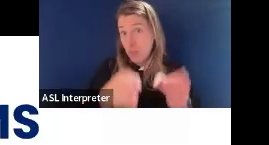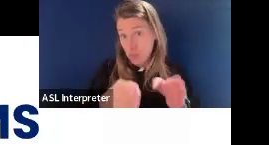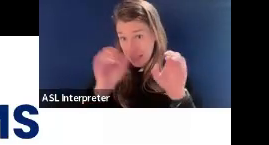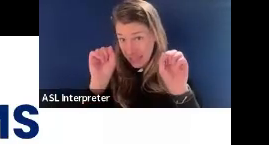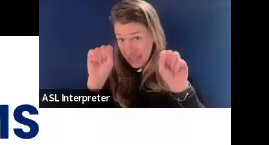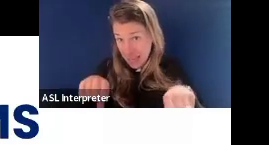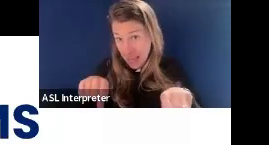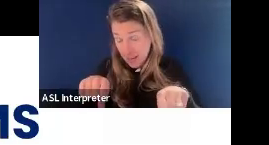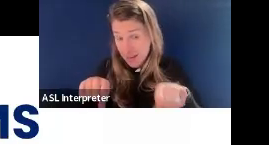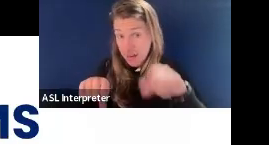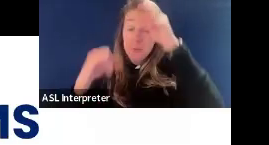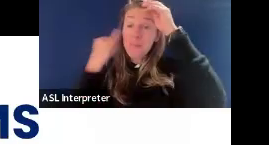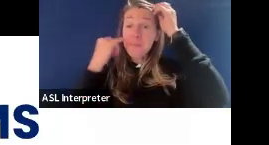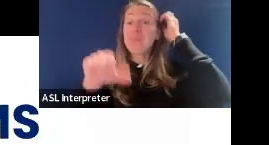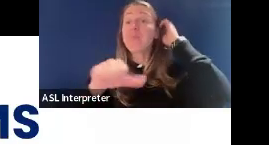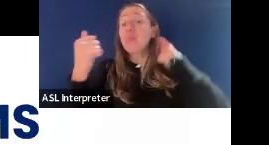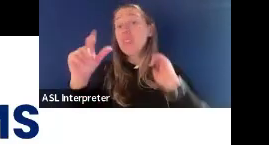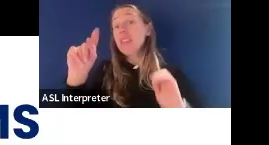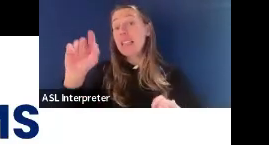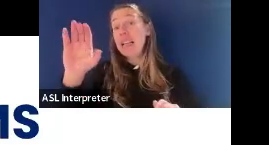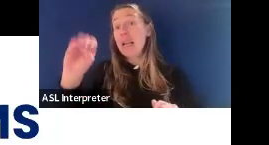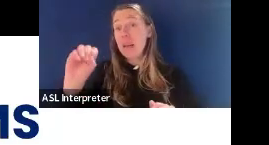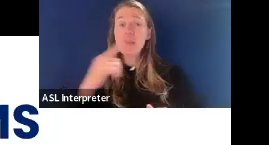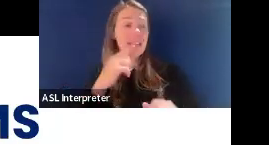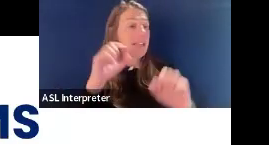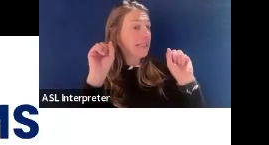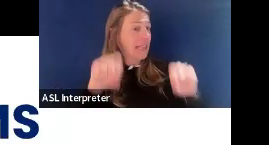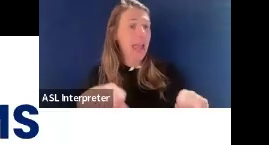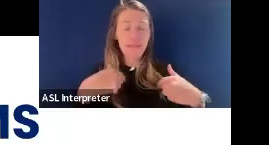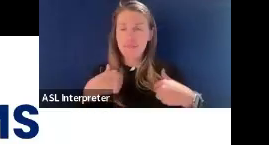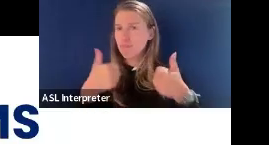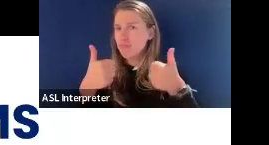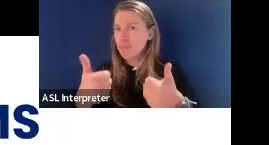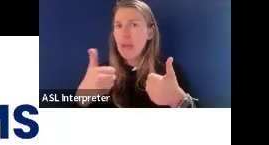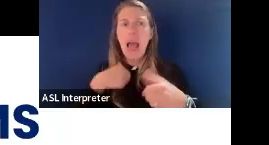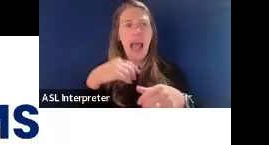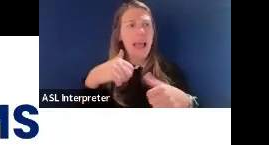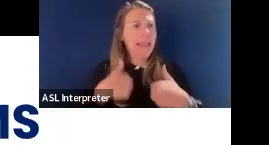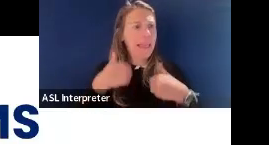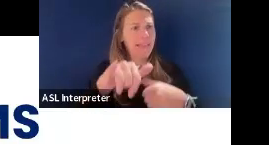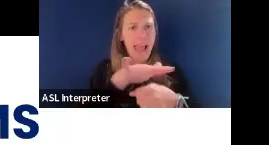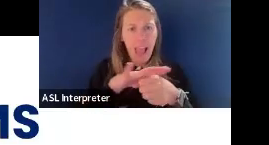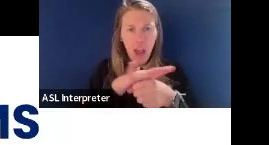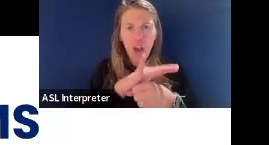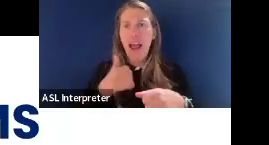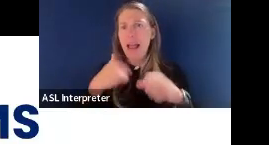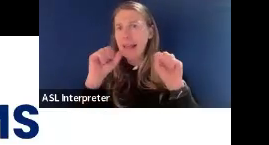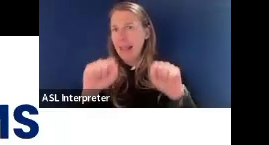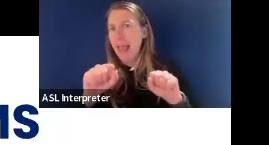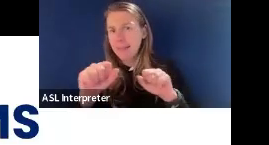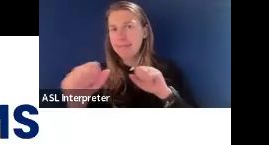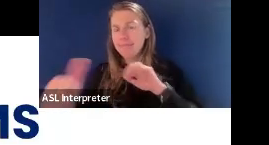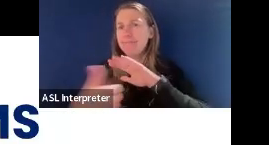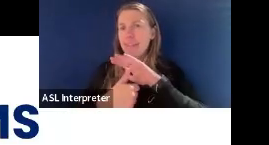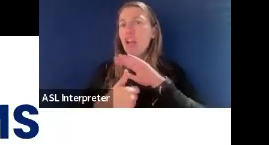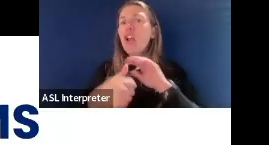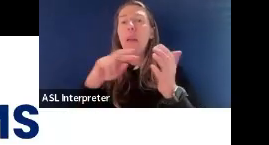And if another TCM says, Yep, I'm able to do that, I'm in this area, I have capacity, the presumption would be that those